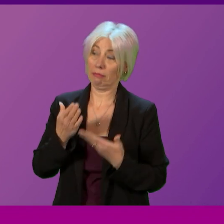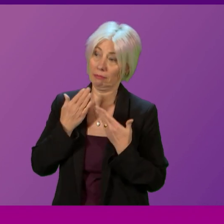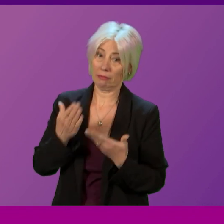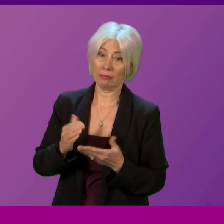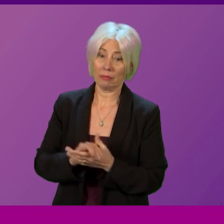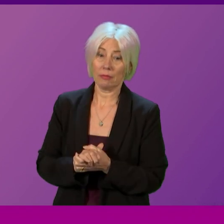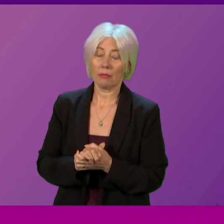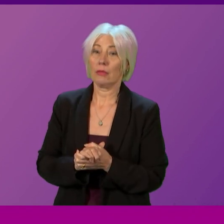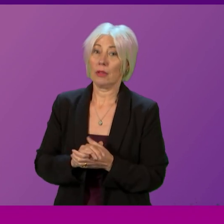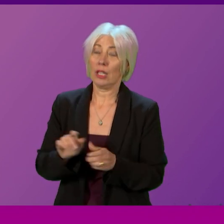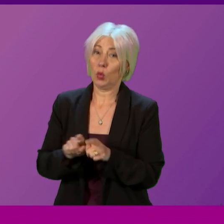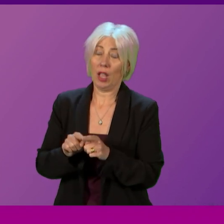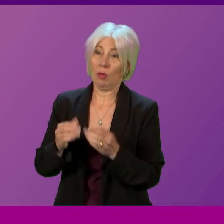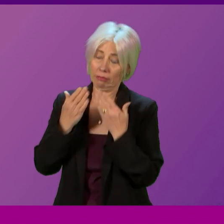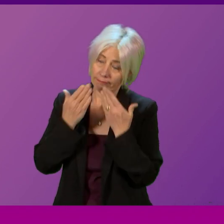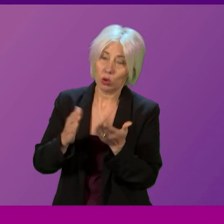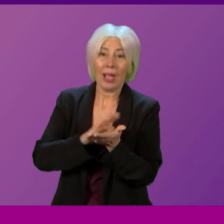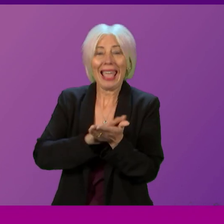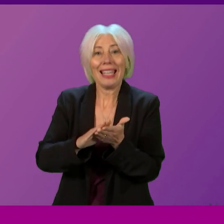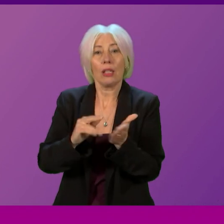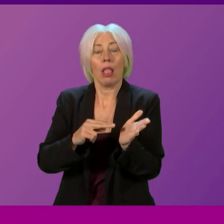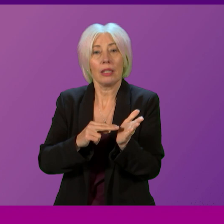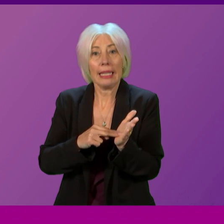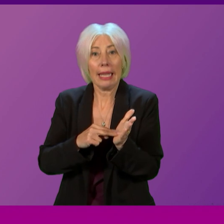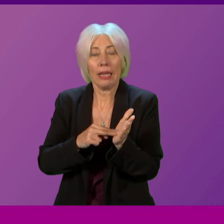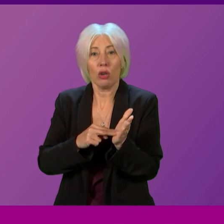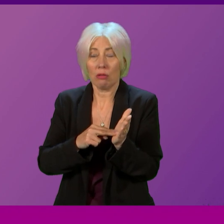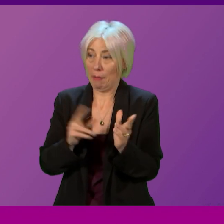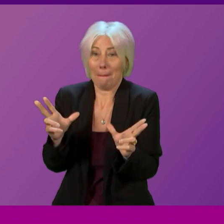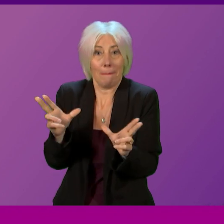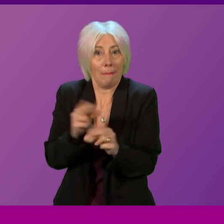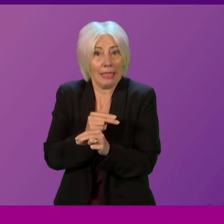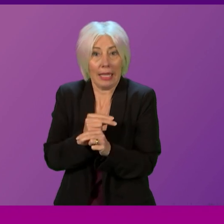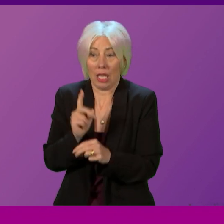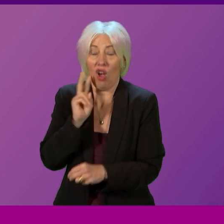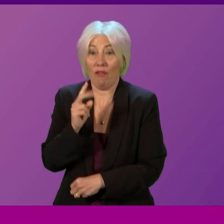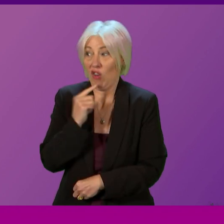I pay tribute to Hazel Nairn, who tragically went missing during Friday’s adverse weather.